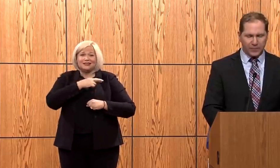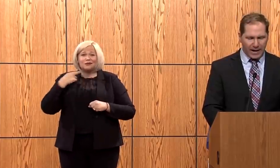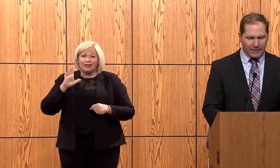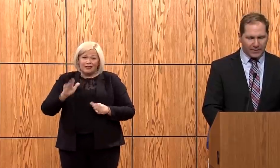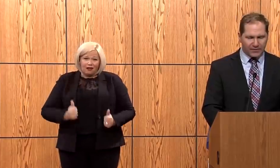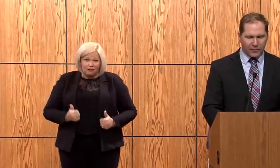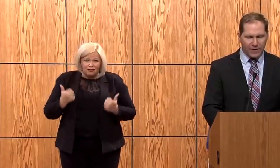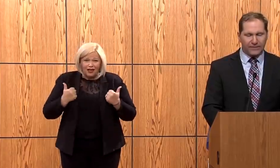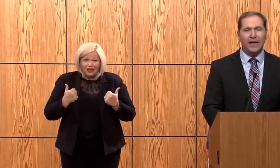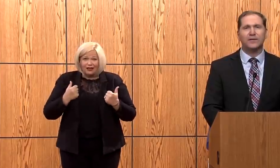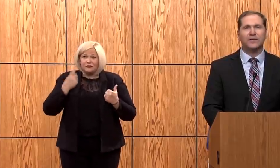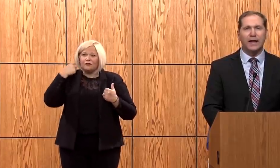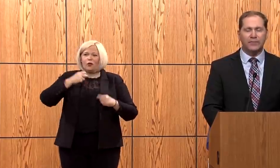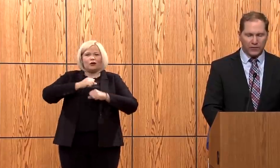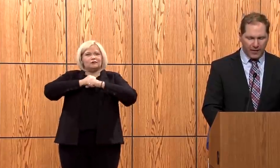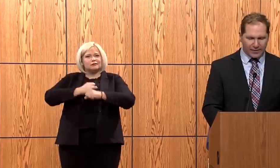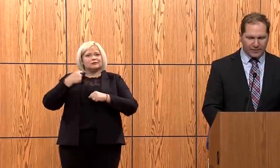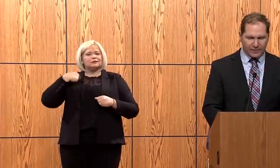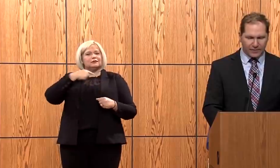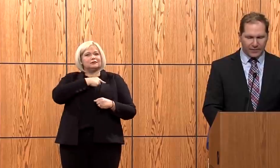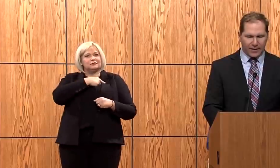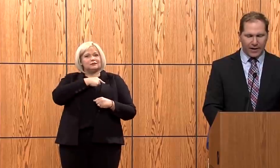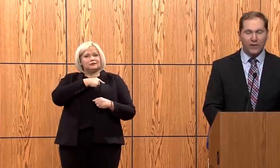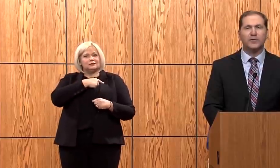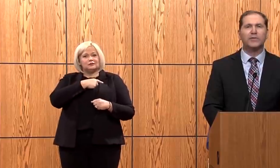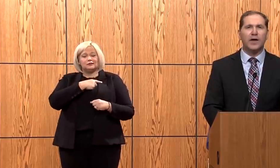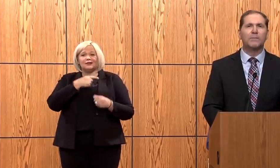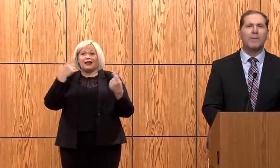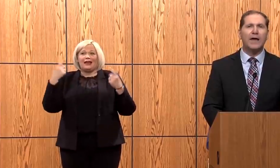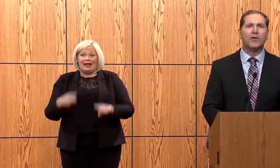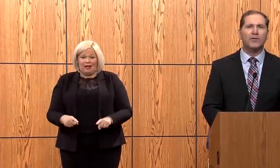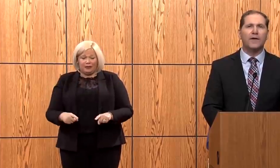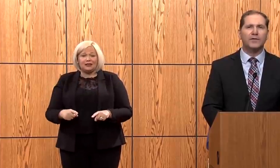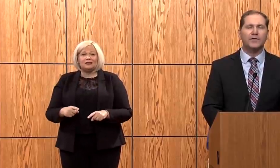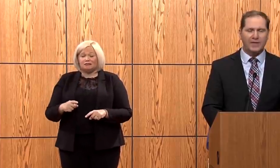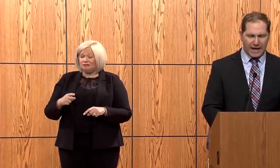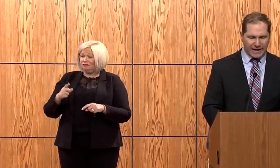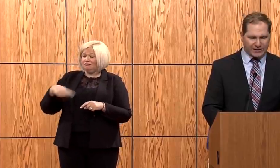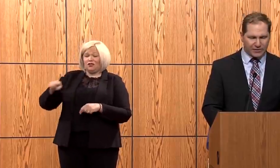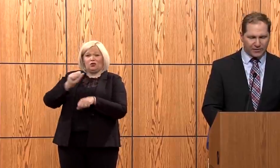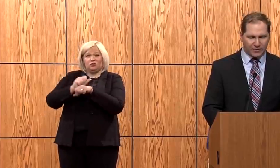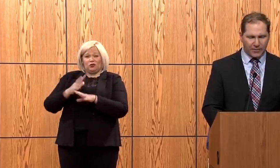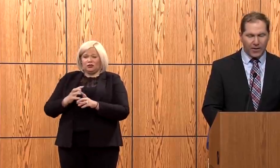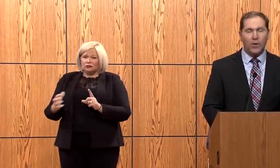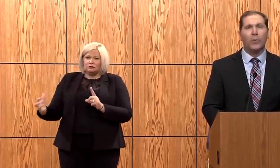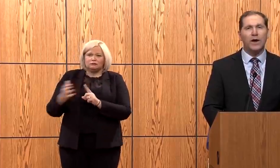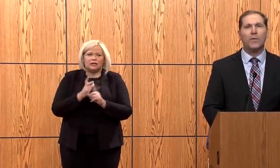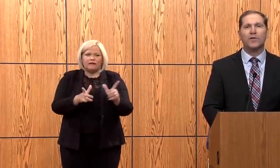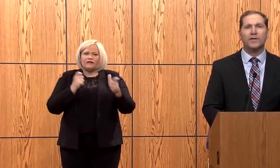EVERY DAY POLICE OFFICERS AND FEDERAL AGENTS PUT THEIR LIVES FEDERAL AGENTS PUT THEIR LIVES ON THE LINE AND THEY DO THAT FOR ON THE LINE AND THEY DO THAT FOR US. US. IN THIS CASE, THE AGENTS MADE IN THIS CASE, THE AGENTS MADE SWIFT AND SAFE ARRESTS AND THOSE